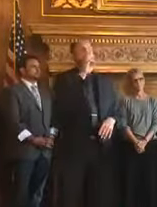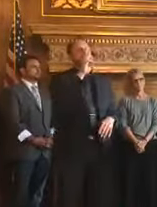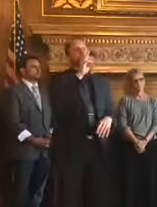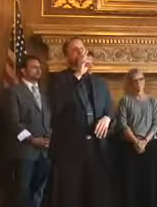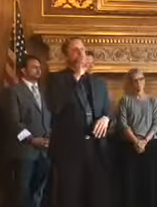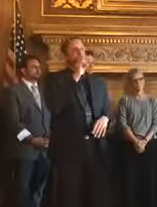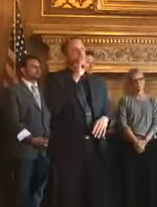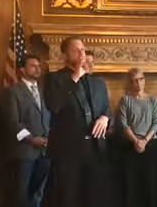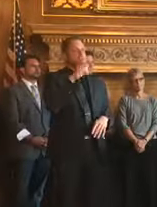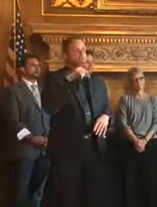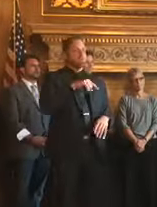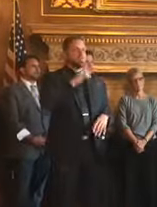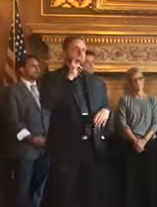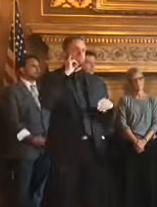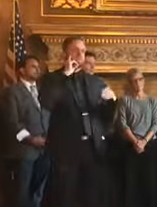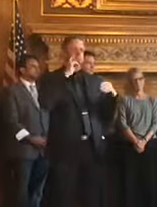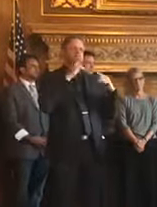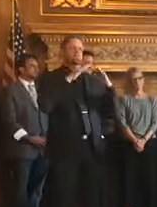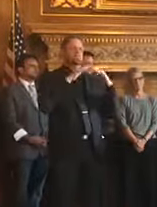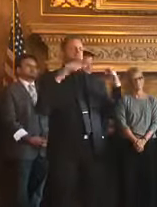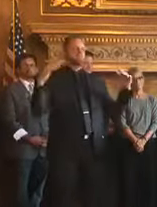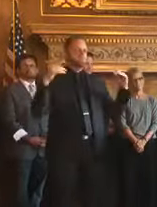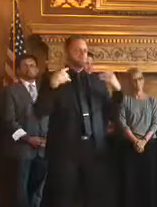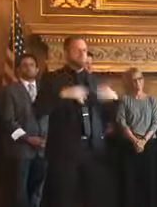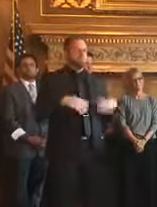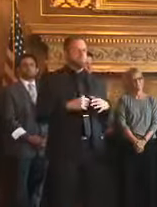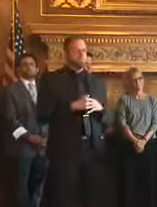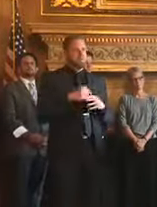This bill, which we developed in cooperation with our deaf constituents acknowledges that